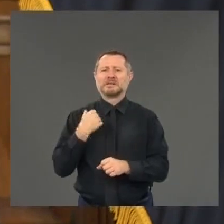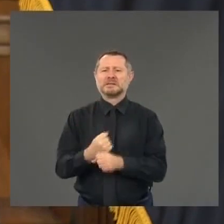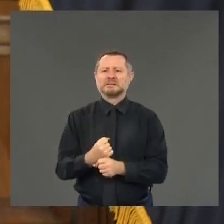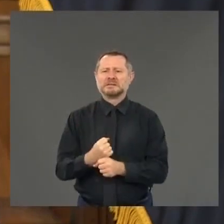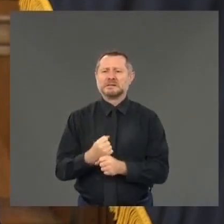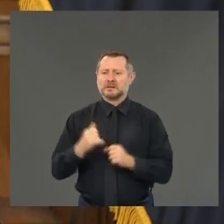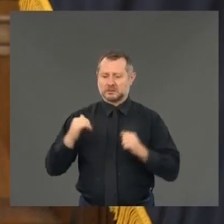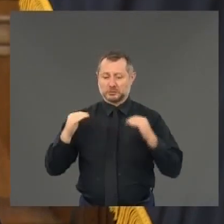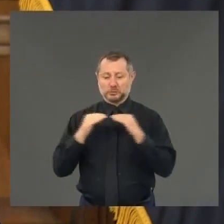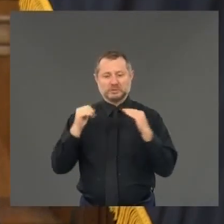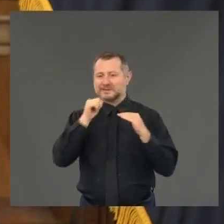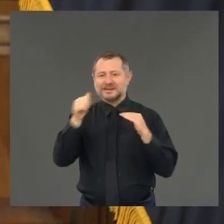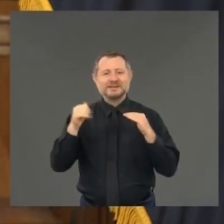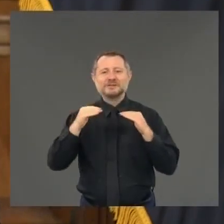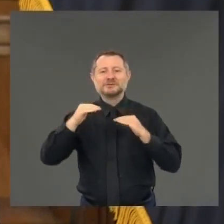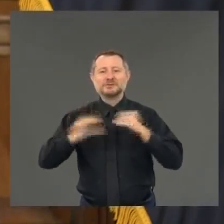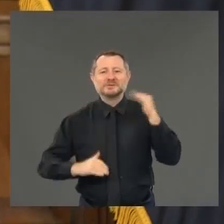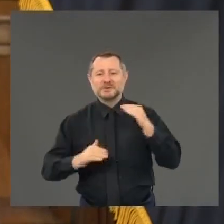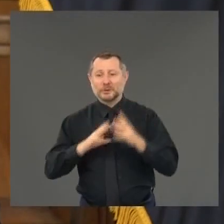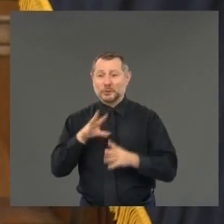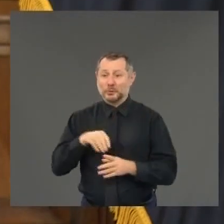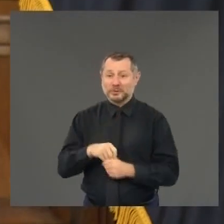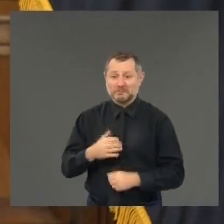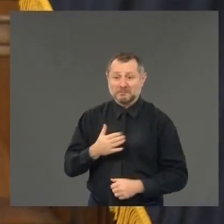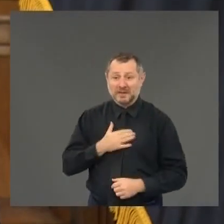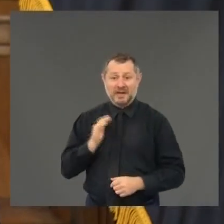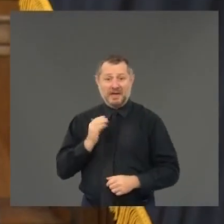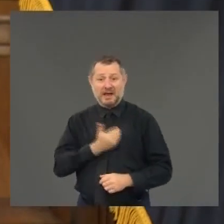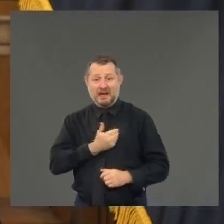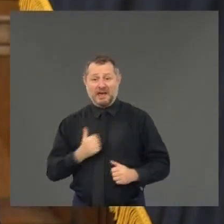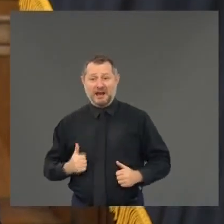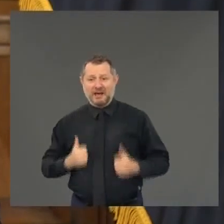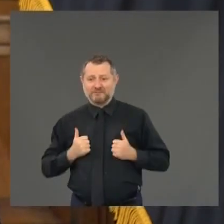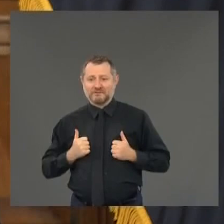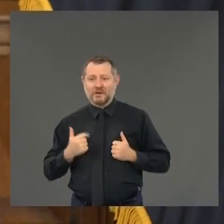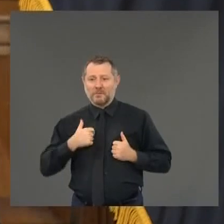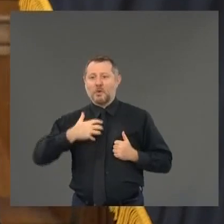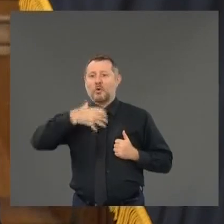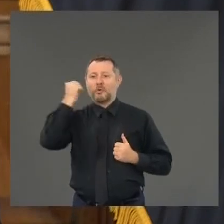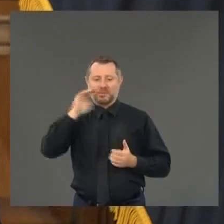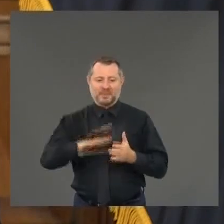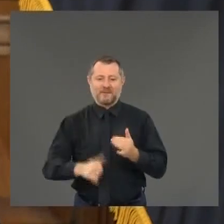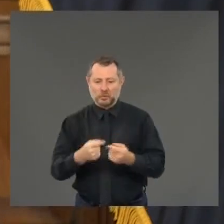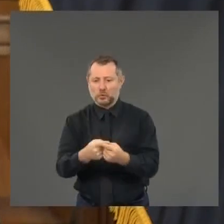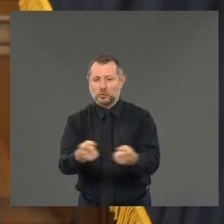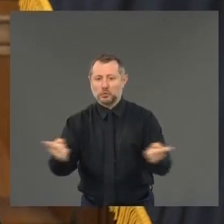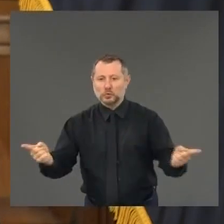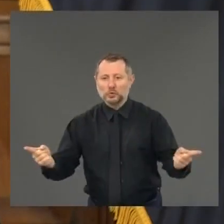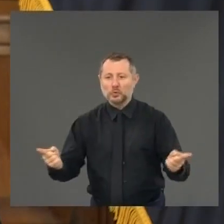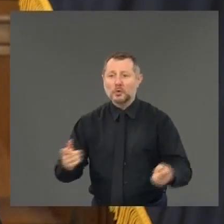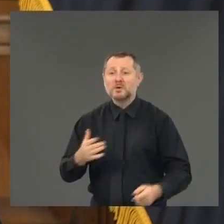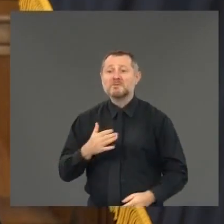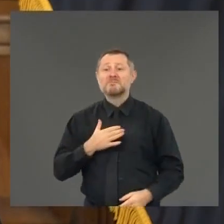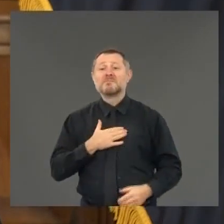THIS IS DECADES AND DECADES OF INJUSTICE. THIS, I MEAN, EVEN IN OUR LIFETIME, RIGHT?